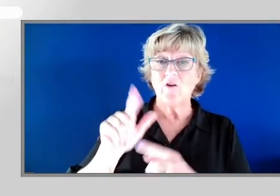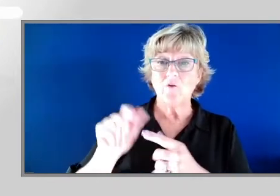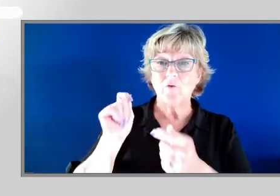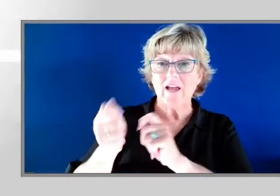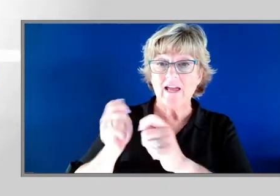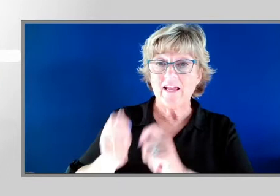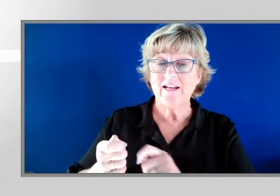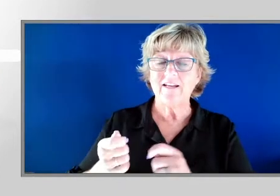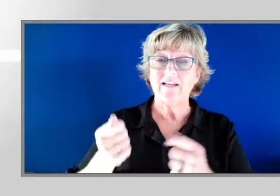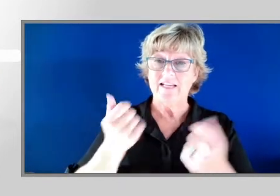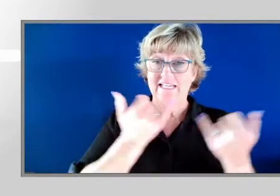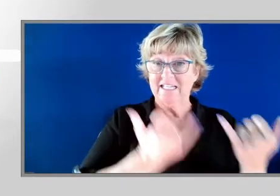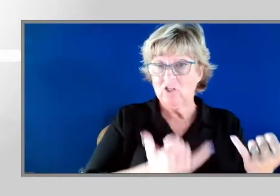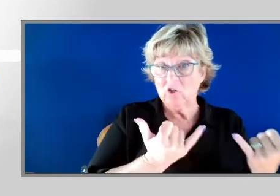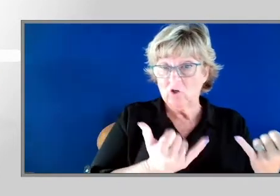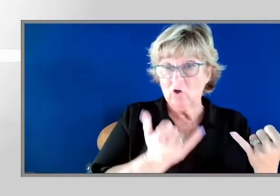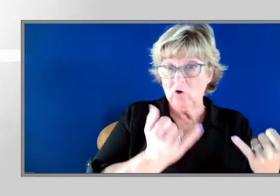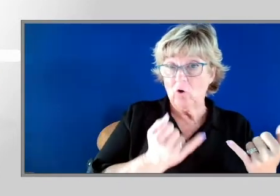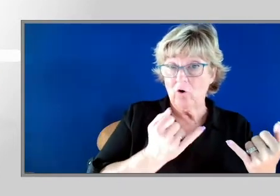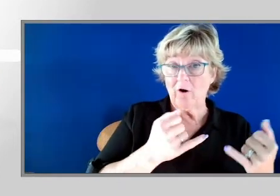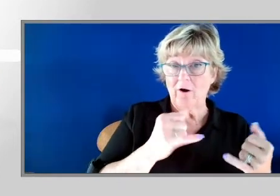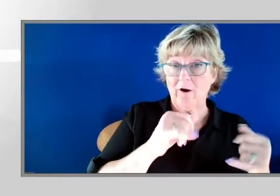Studio: You can use the tool to edit existing district boundaries or draw entirely new ones.